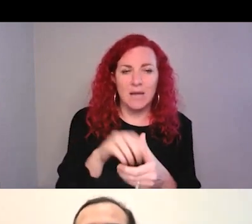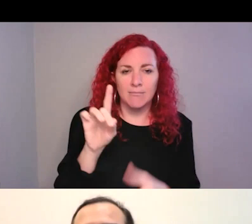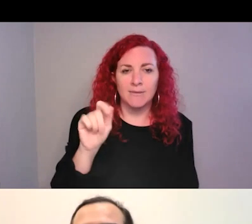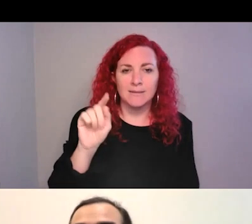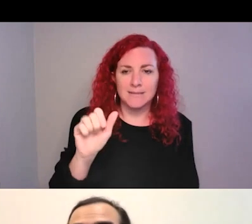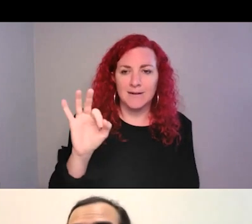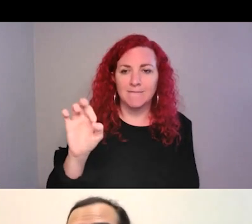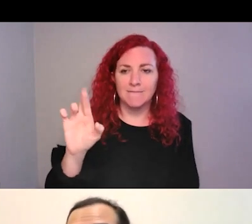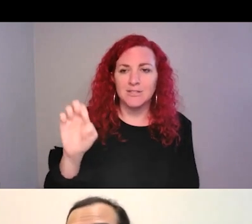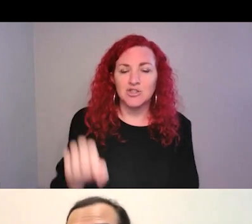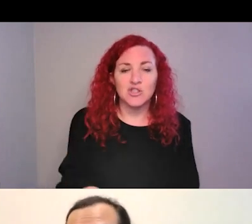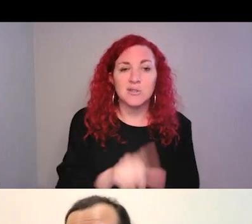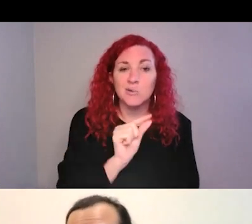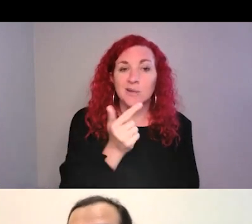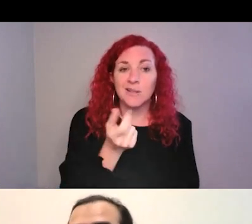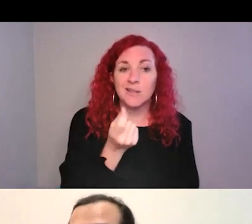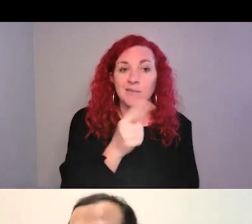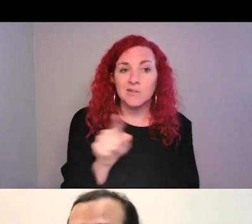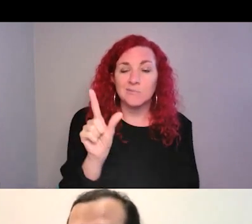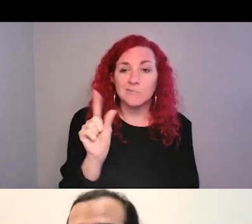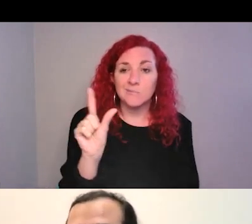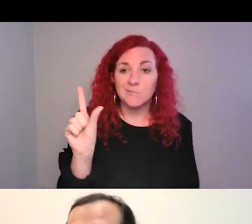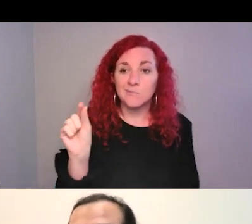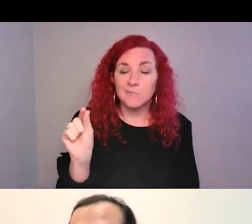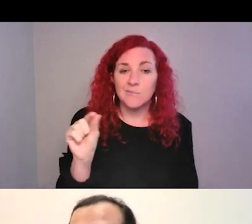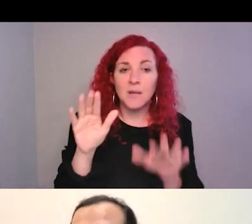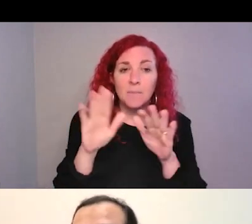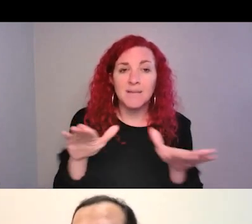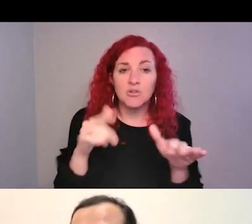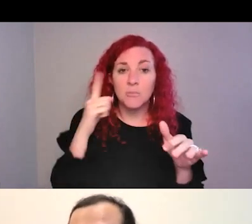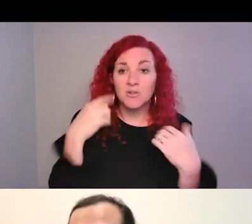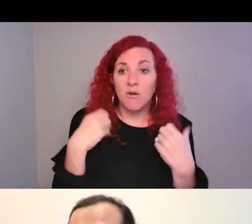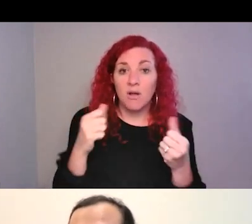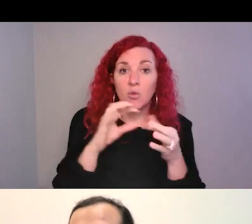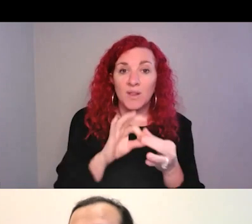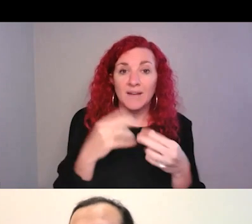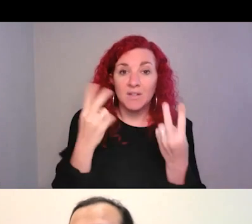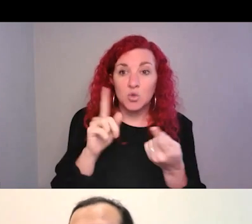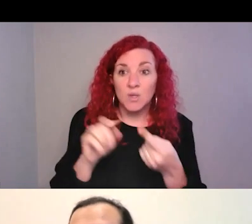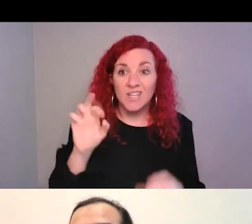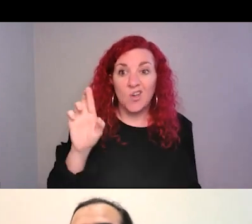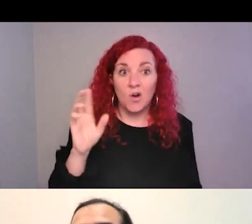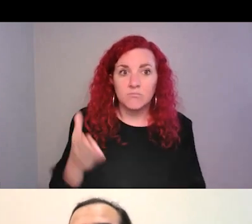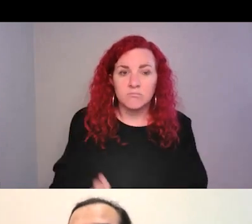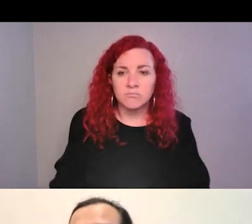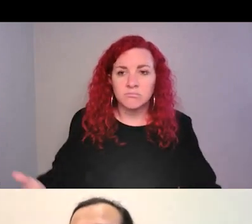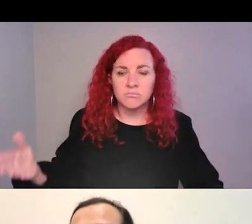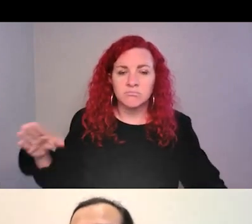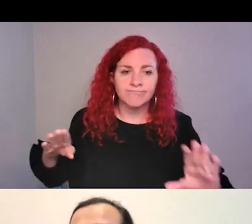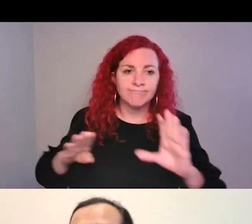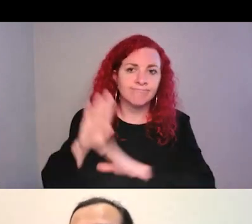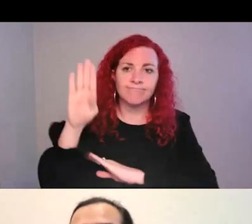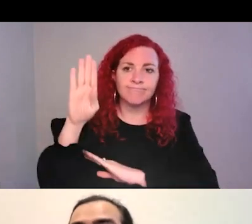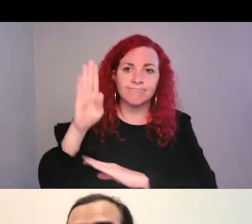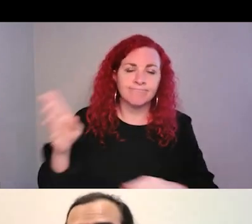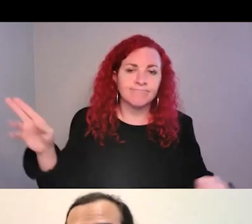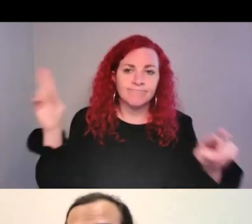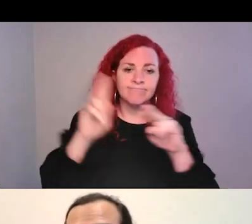FROM 2011-2020 PEDIATRIC VISITS INCREASED ALMOST TWOFOLD.